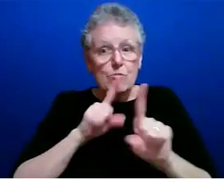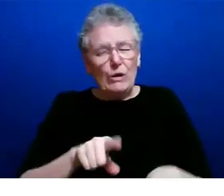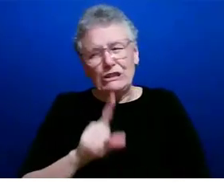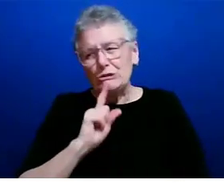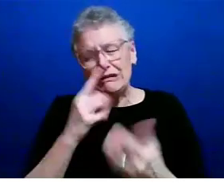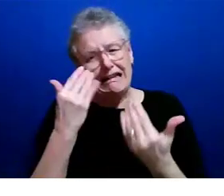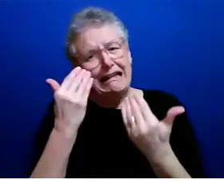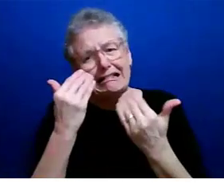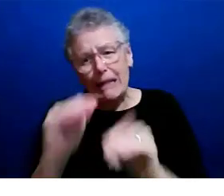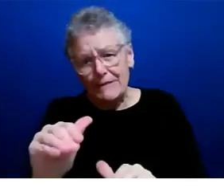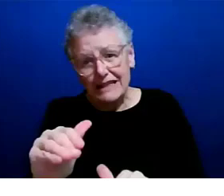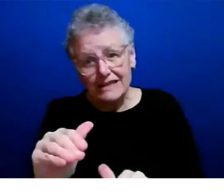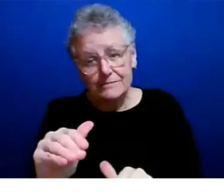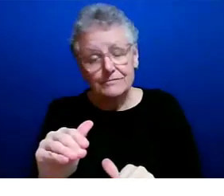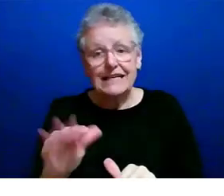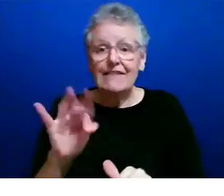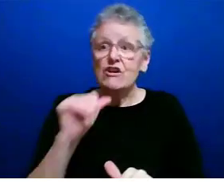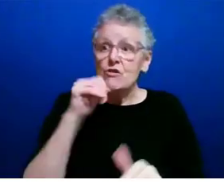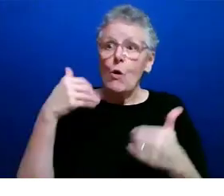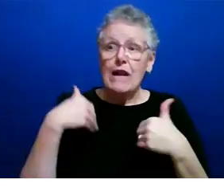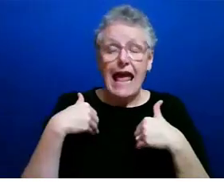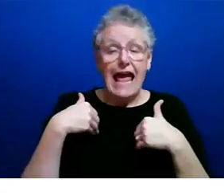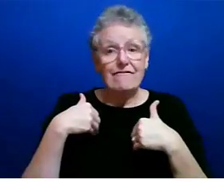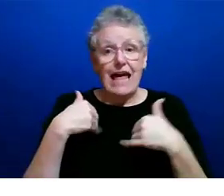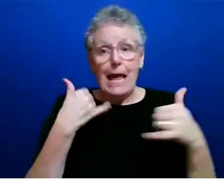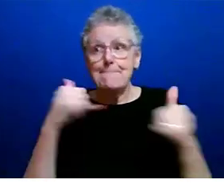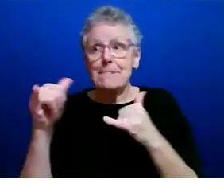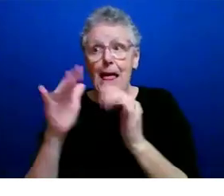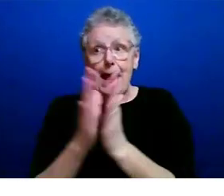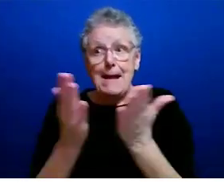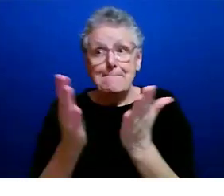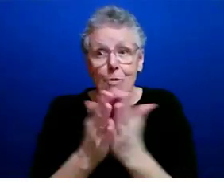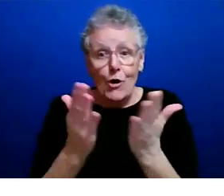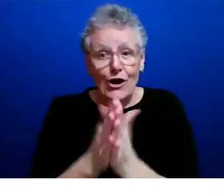So when there's not a playbook for something, the next best thing is to focus